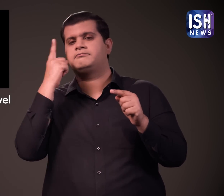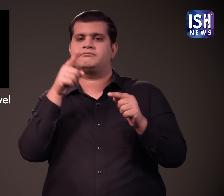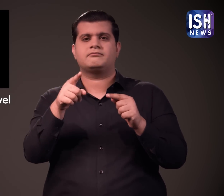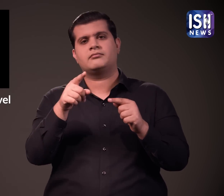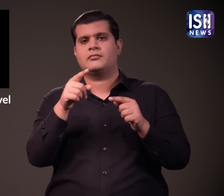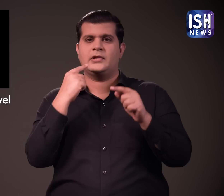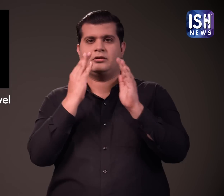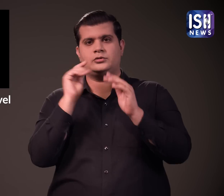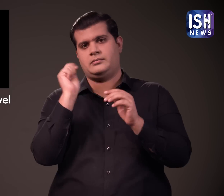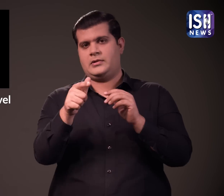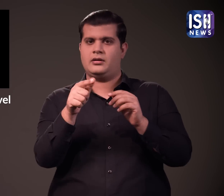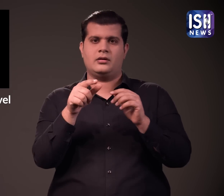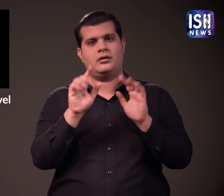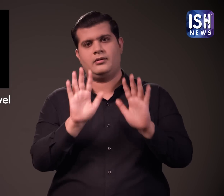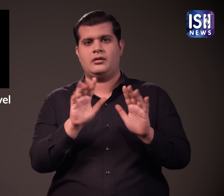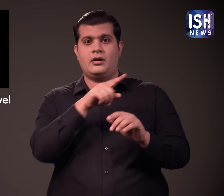then the insured person will be entitled for claim.